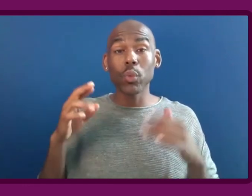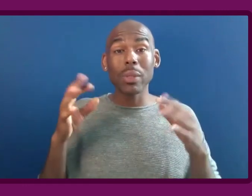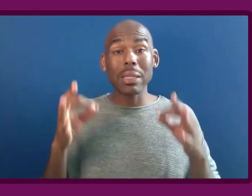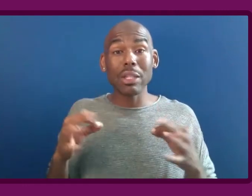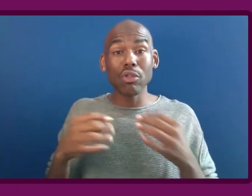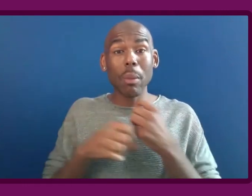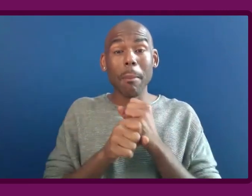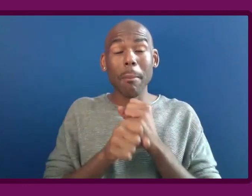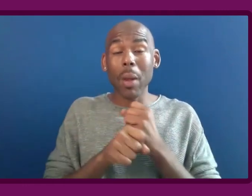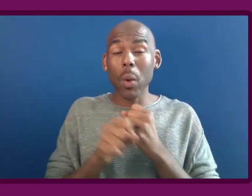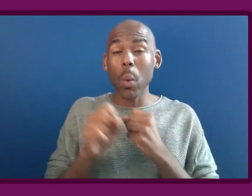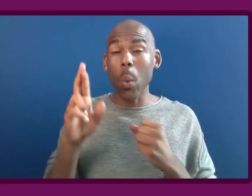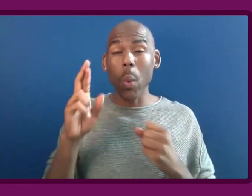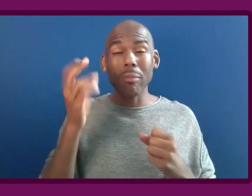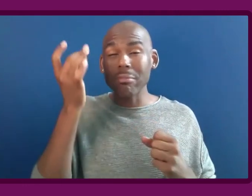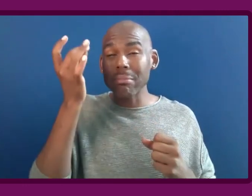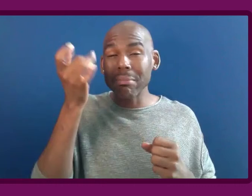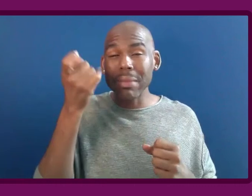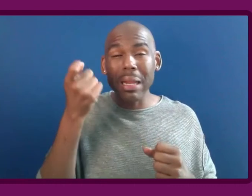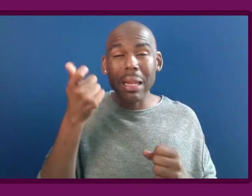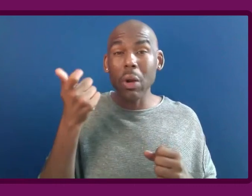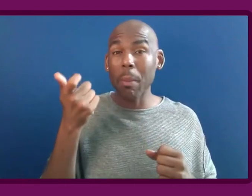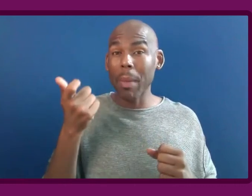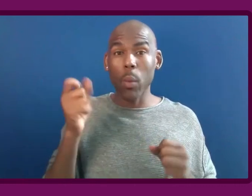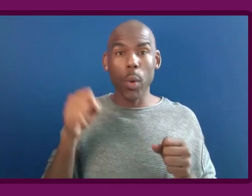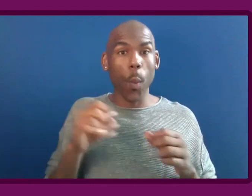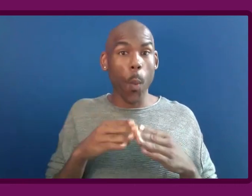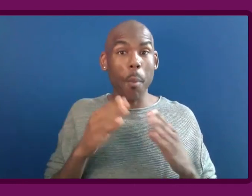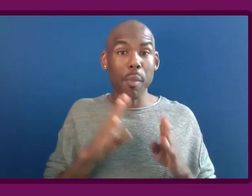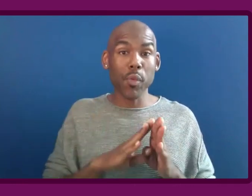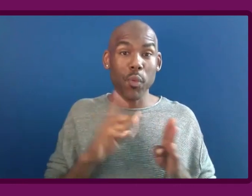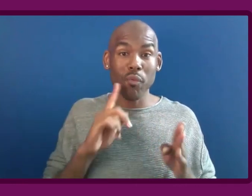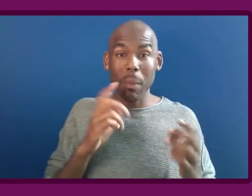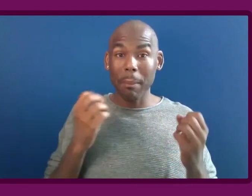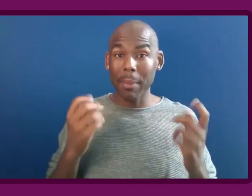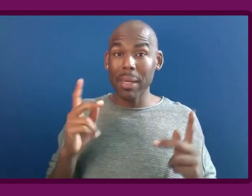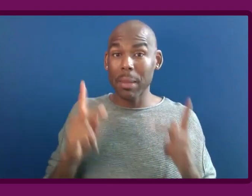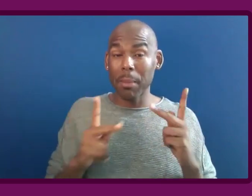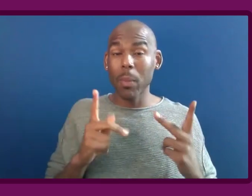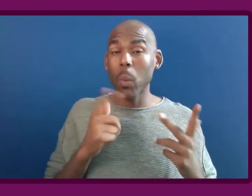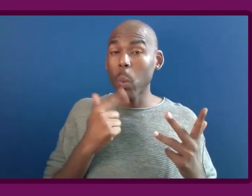the collective, same feeling, collectively, that we all live, and the things that intersect us.